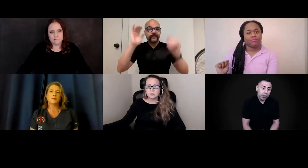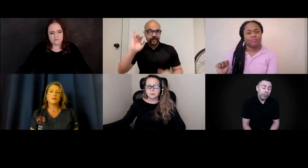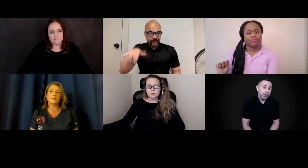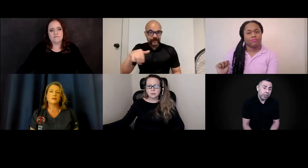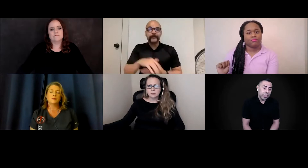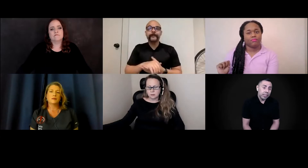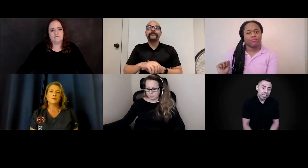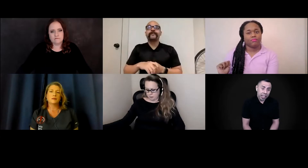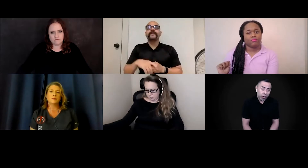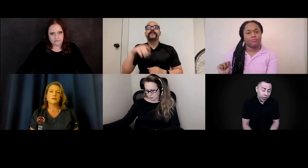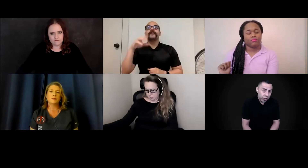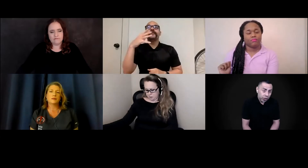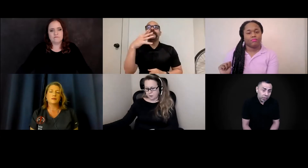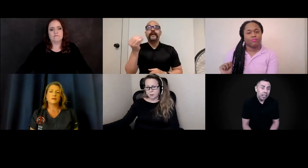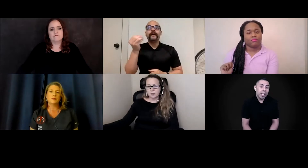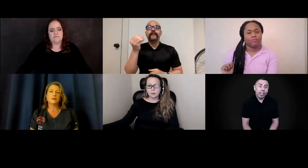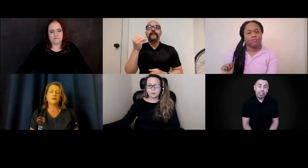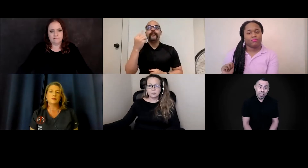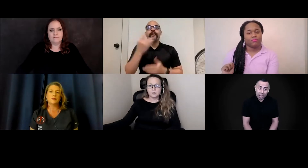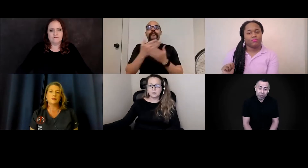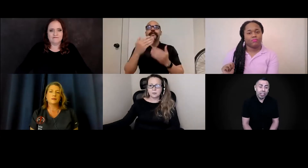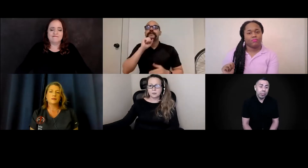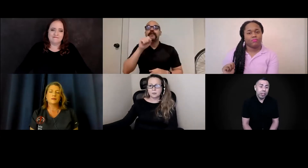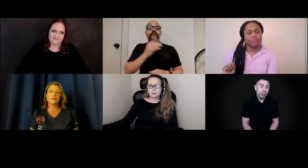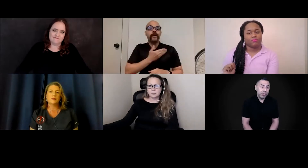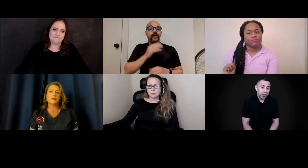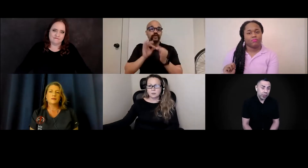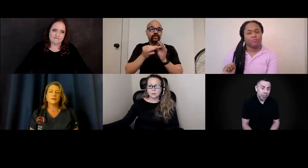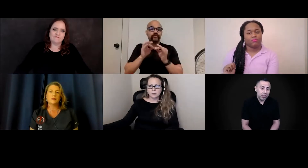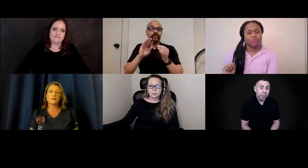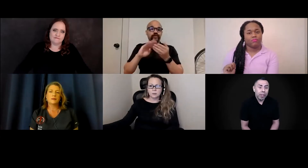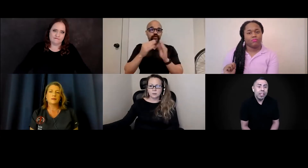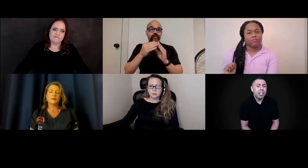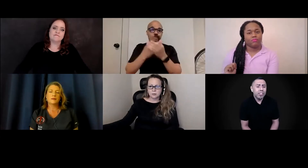work with deaf youth first since they're our future I'd like them to get the benefit of their services.